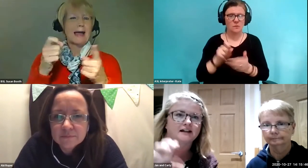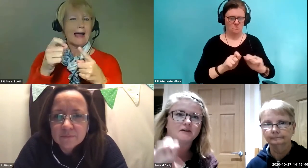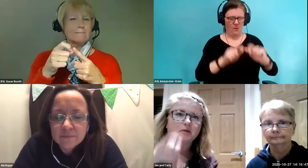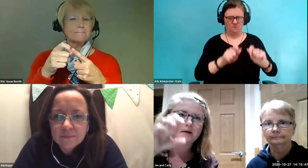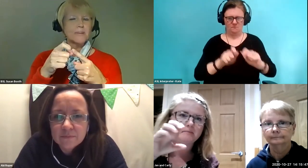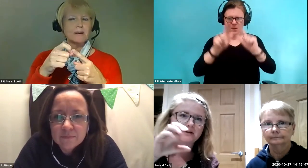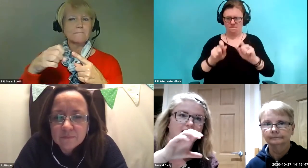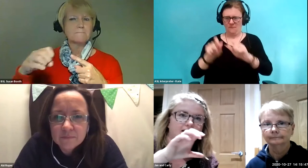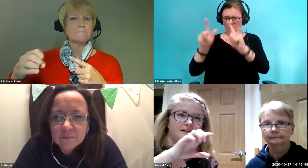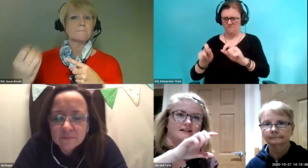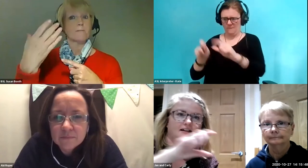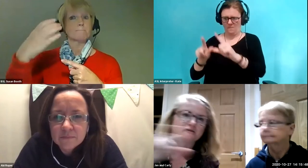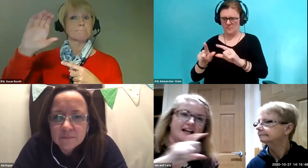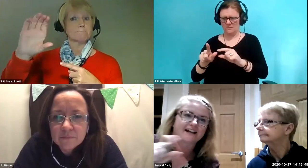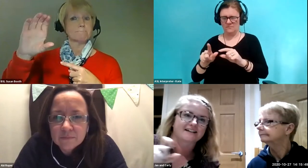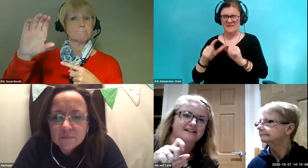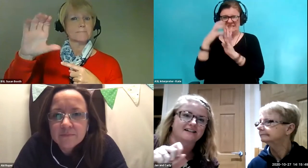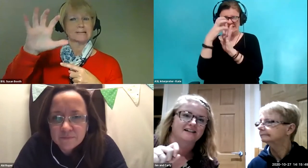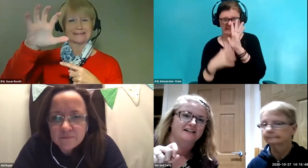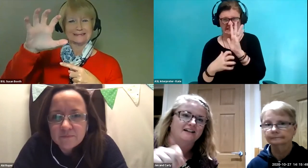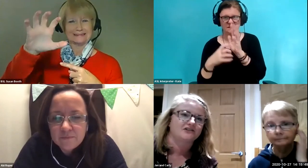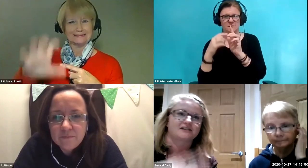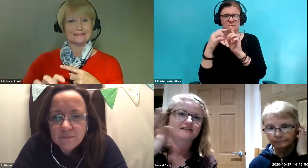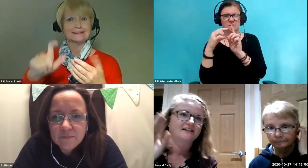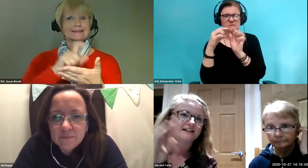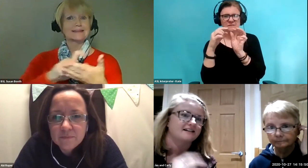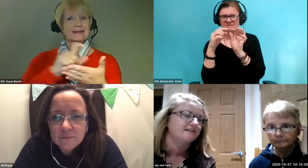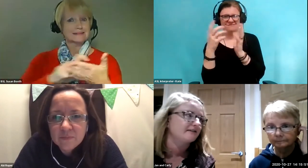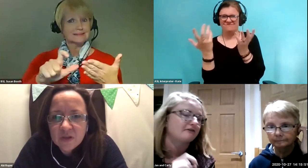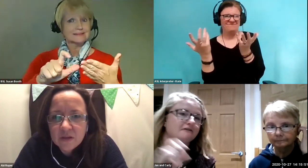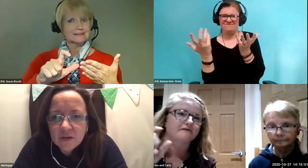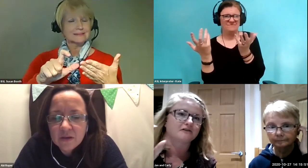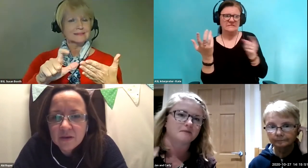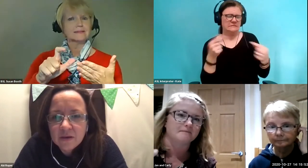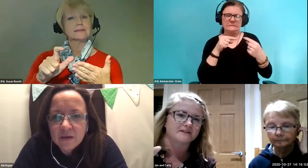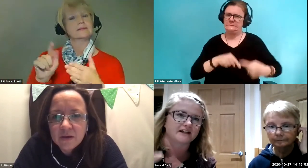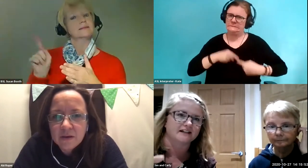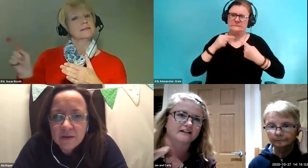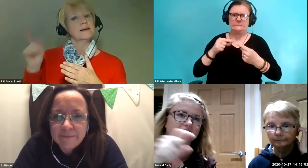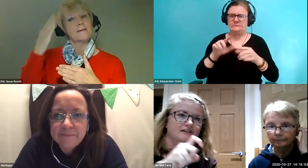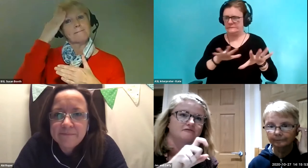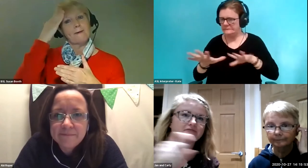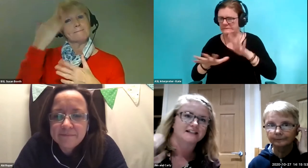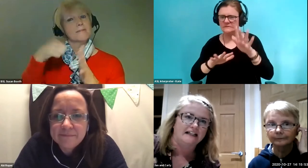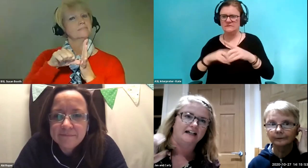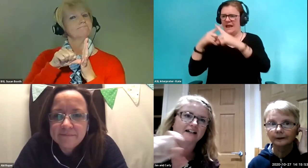and the pop-up box has a lot of text it just it's so difficult for mum to then read that